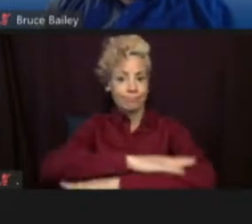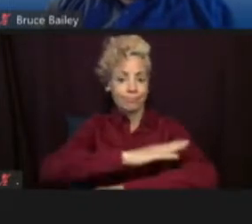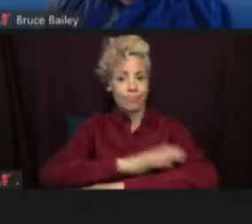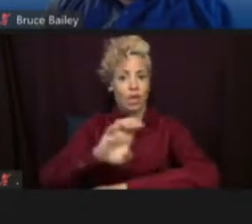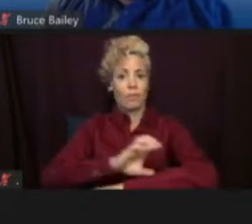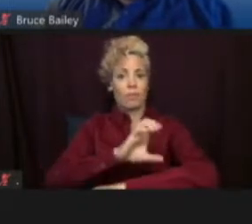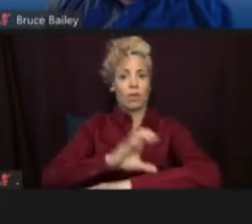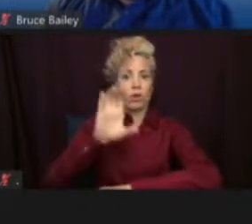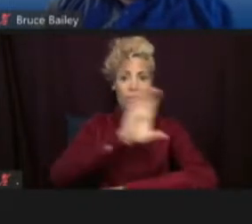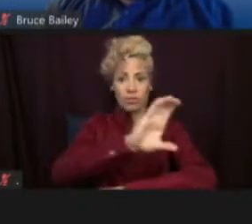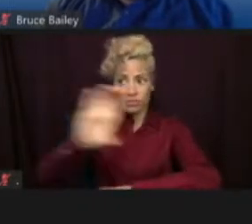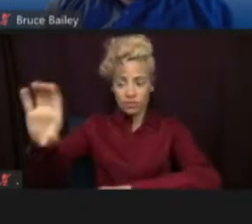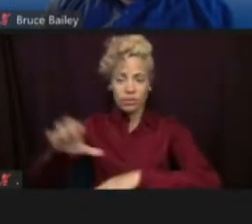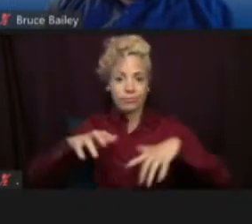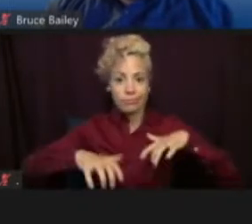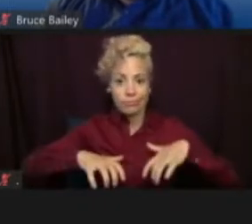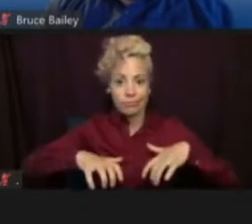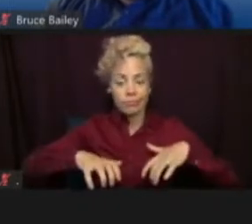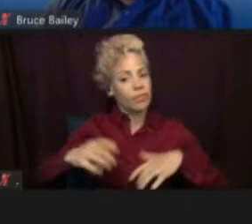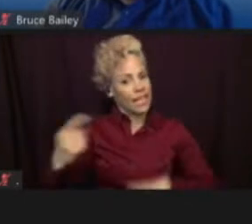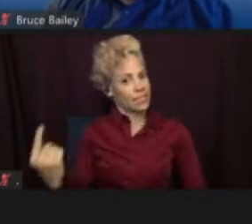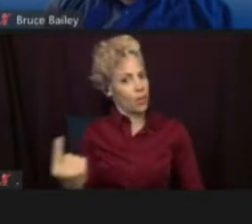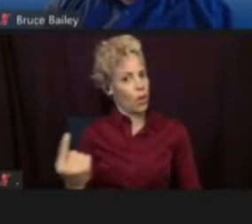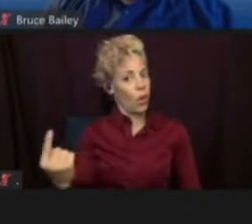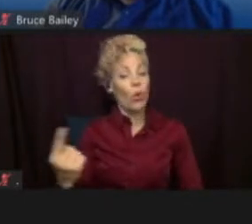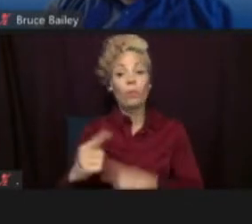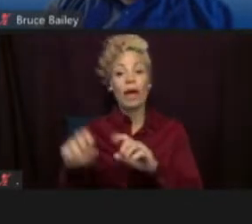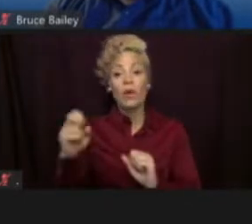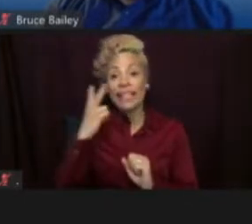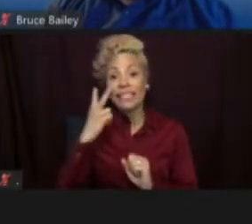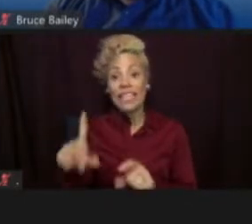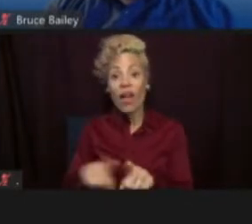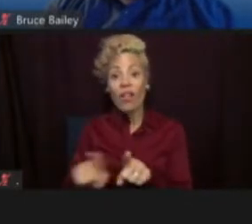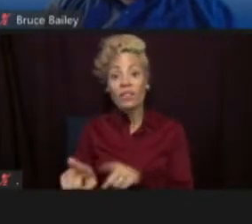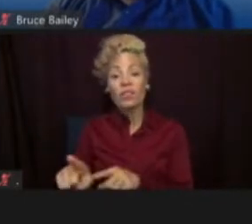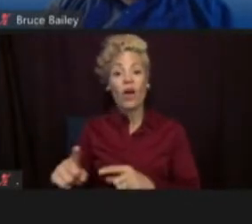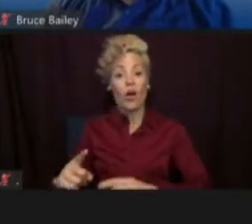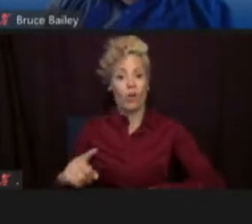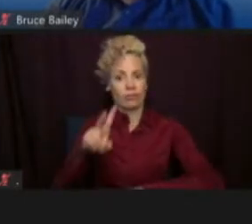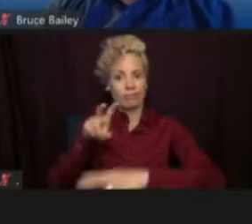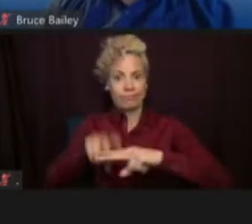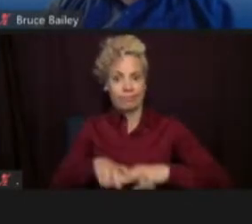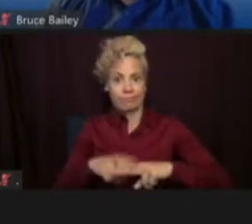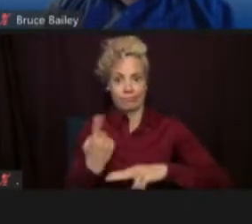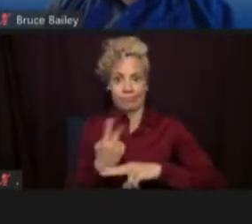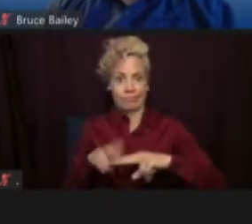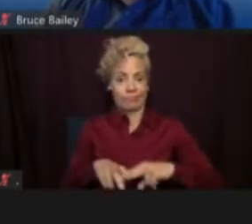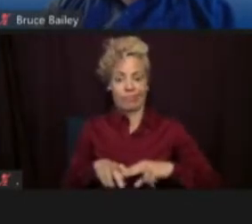but as you can see in the graphic depiction, he's connected to hundreds, thousands of colleagues